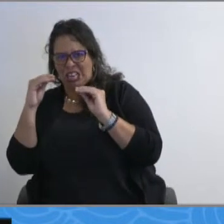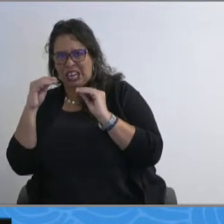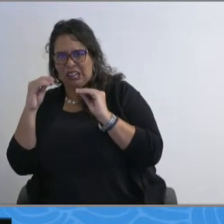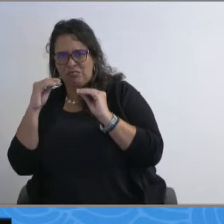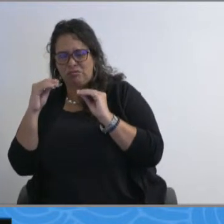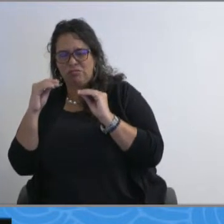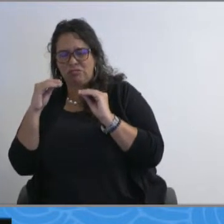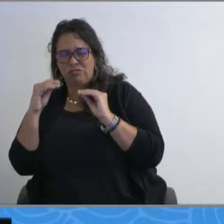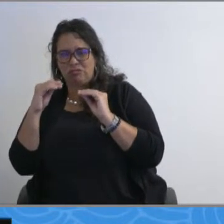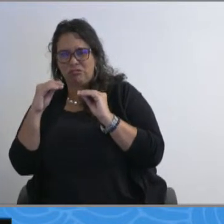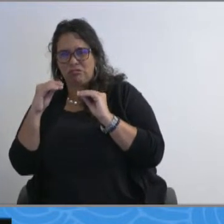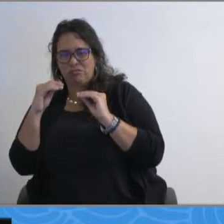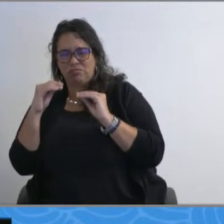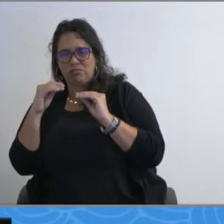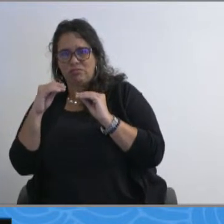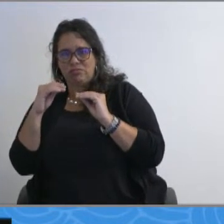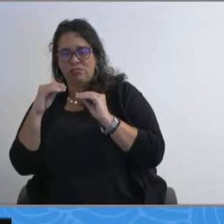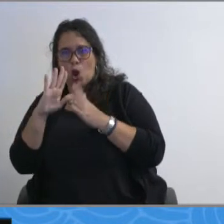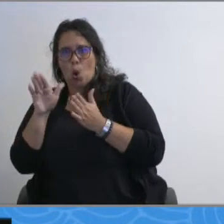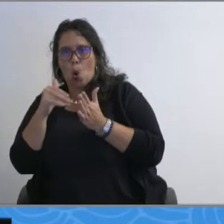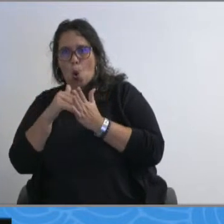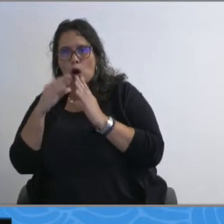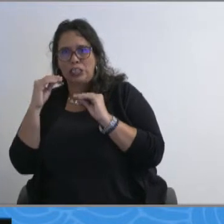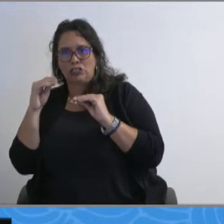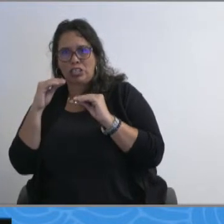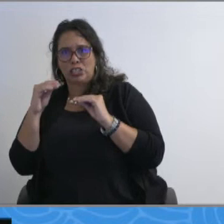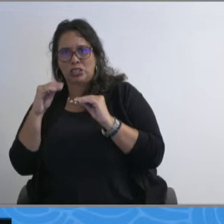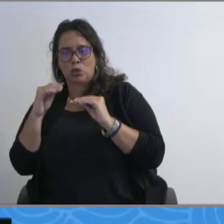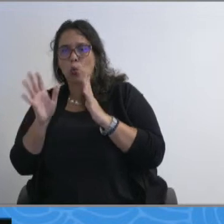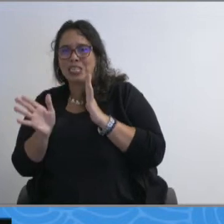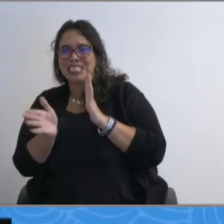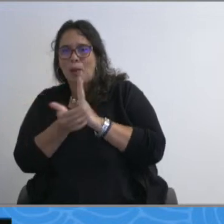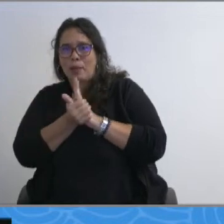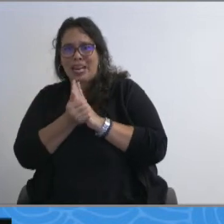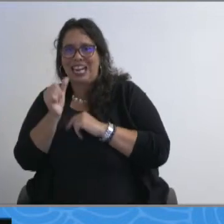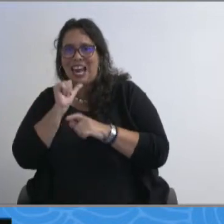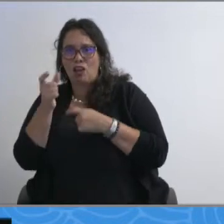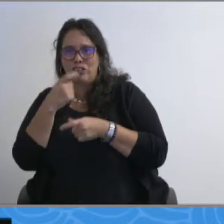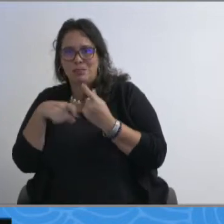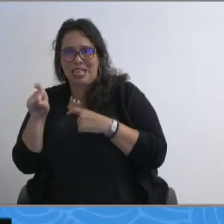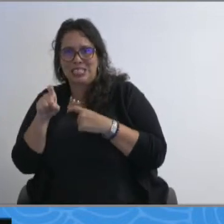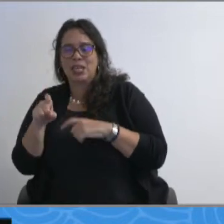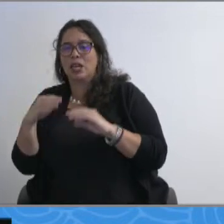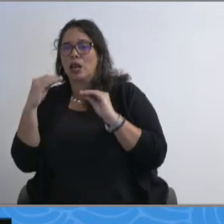We're supplementing core instruction, not replacing core instruction. But after core instruction,